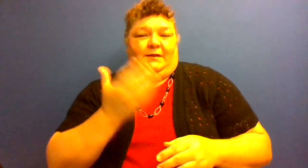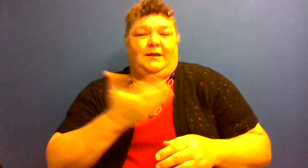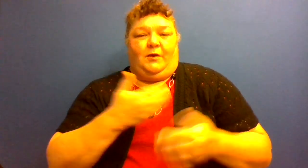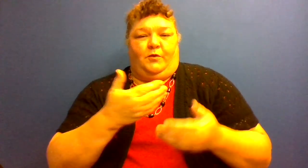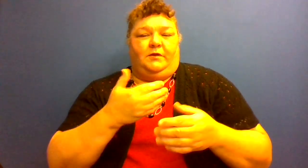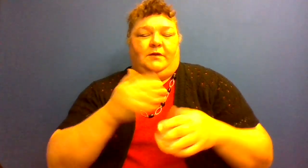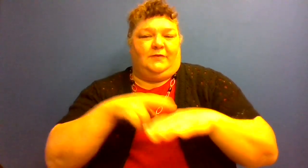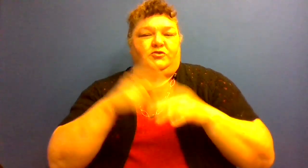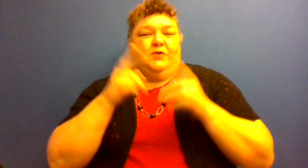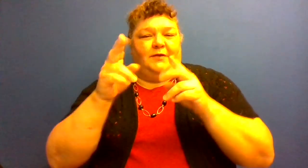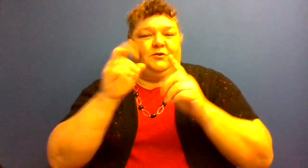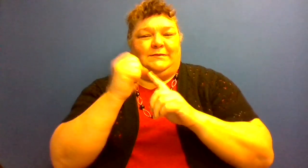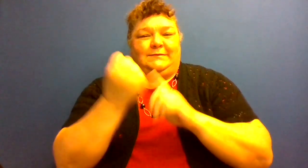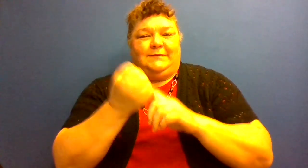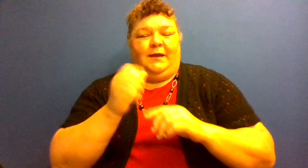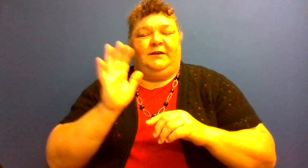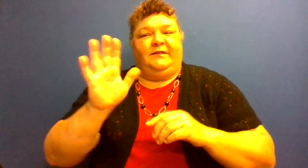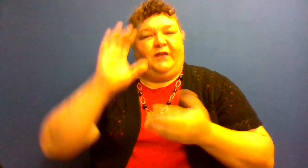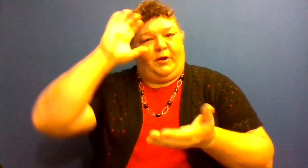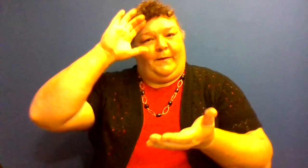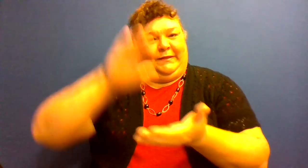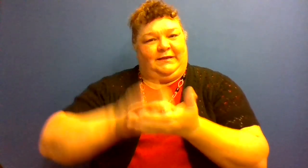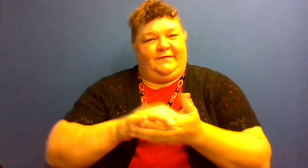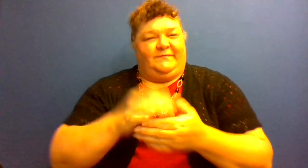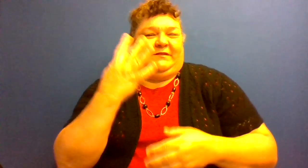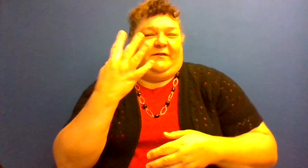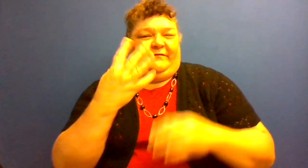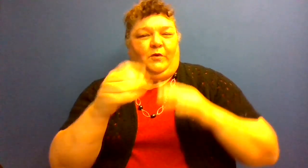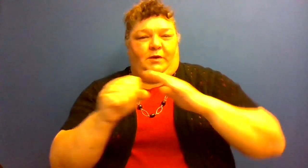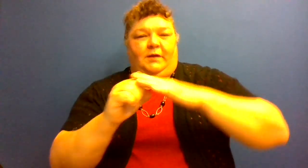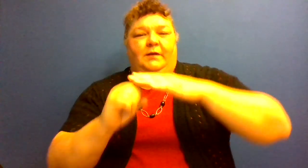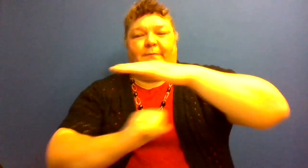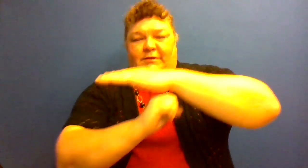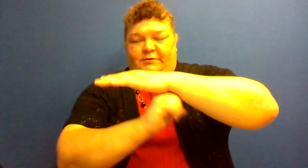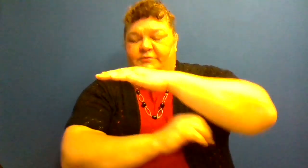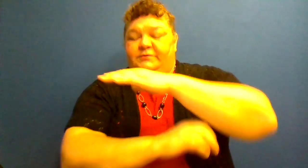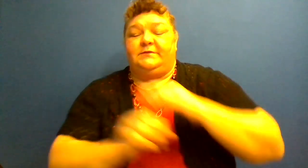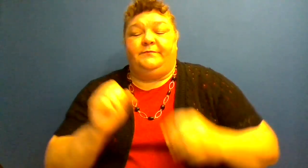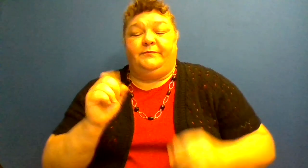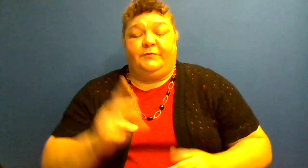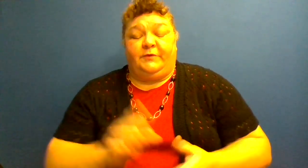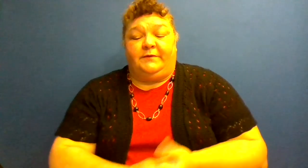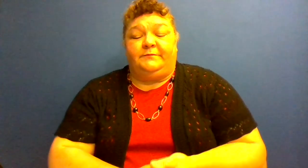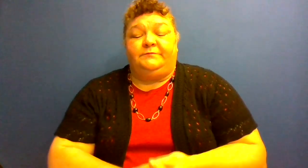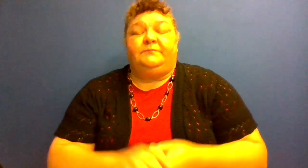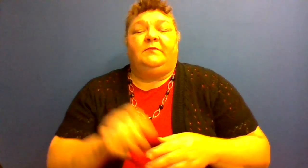These items represent the four beliefs and pillars of NHS.